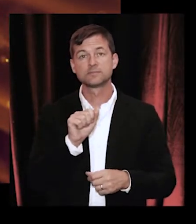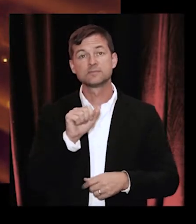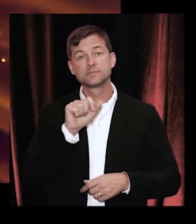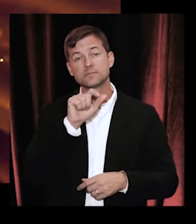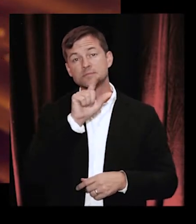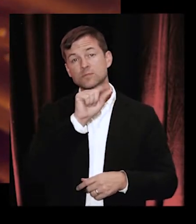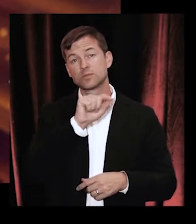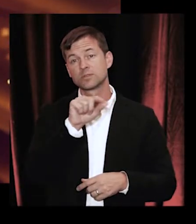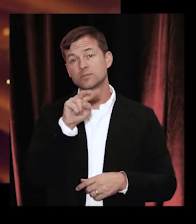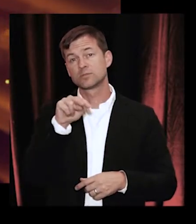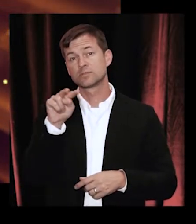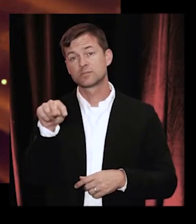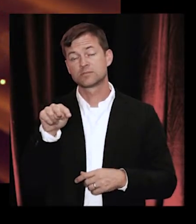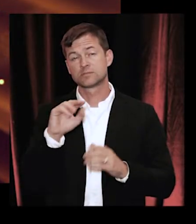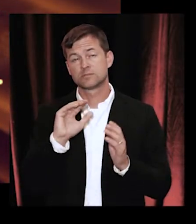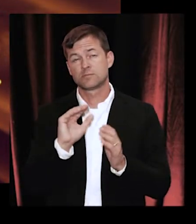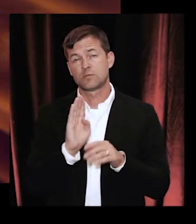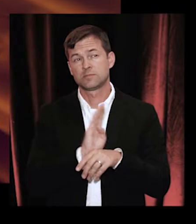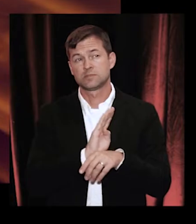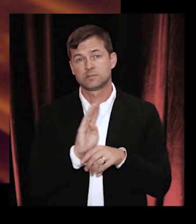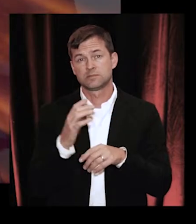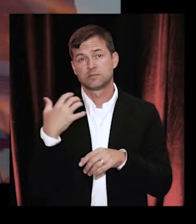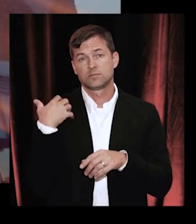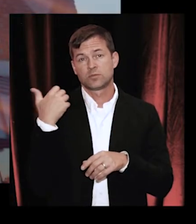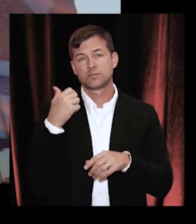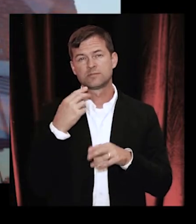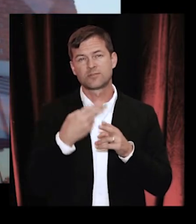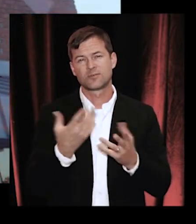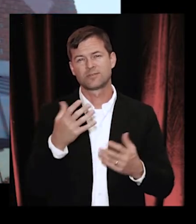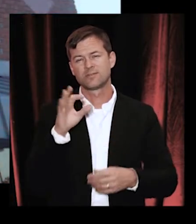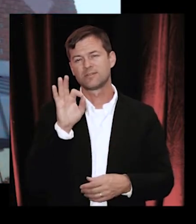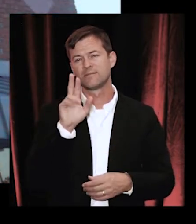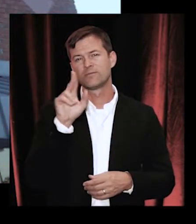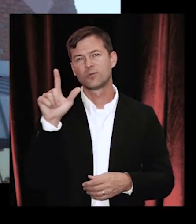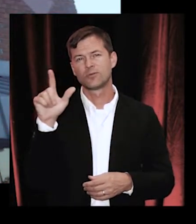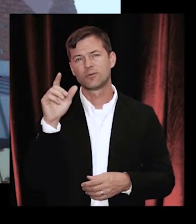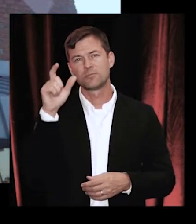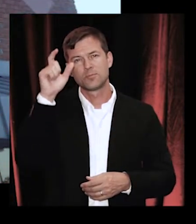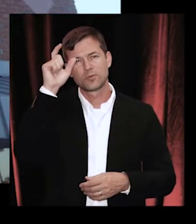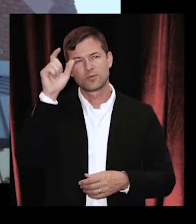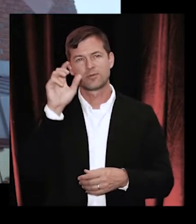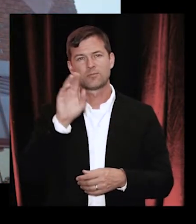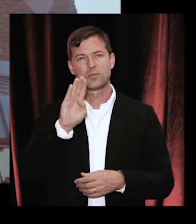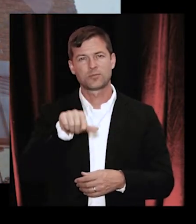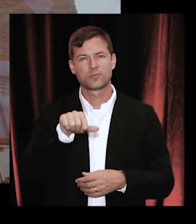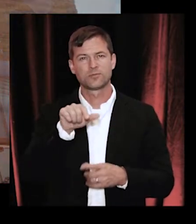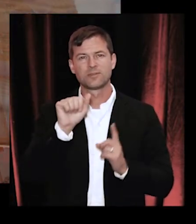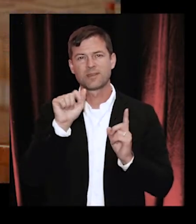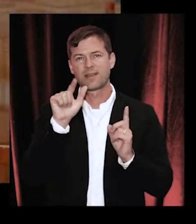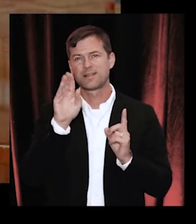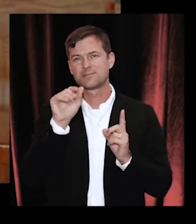is Full Moon barbecue in Alabaster, Alabama. It's great to be noticed for things, but,